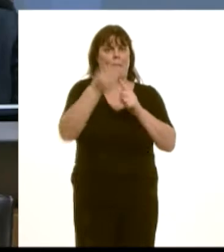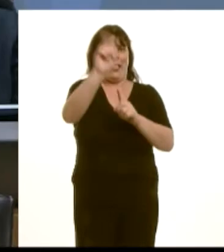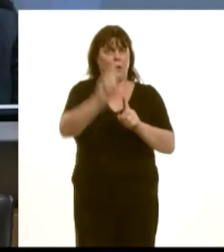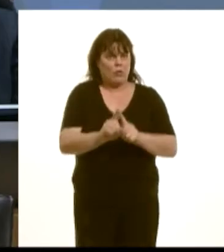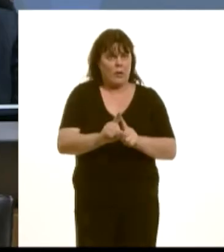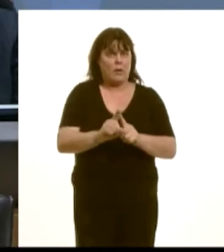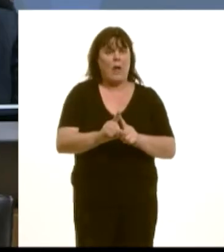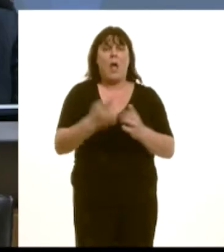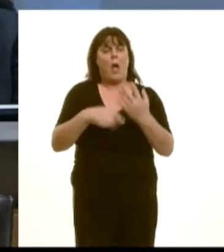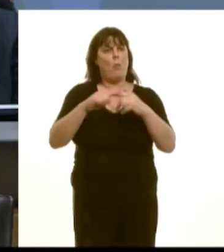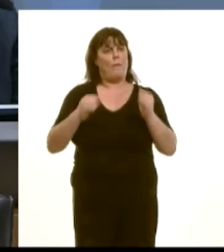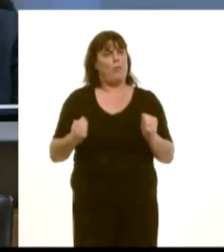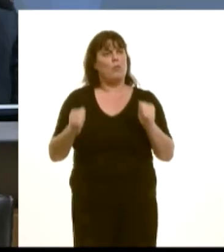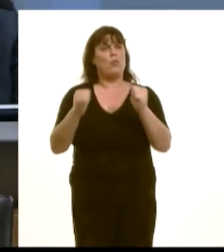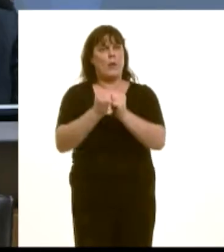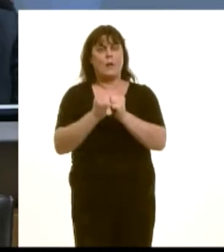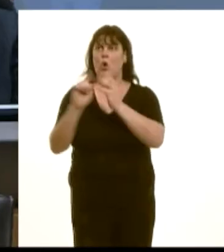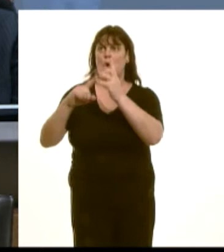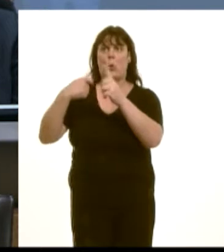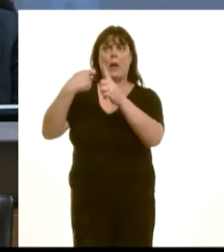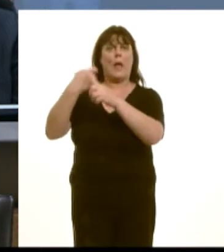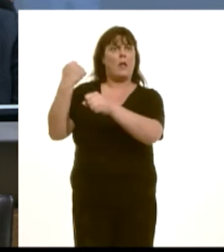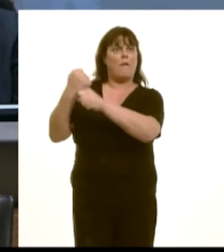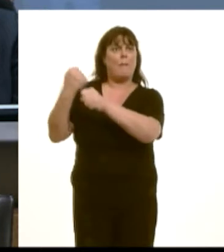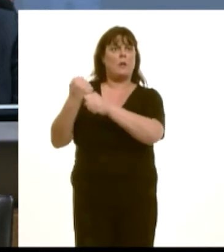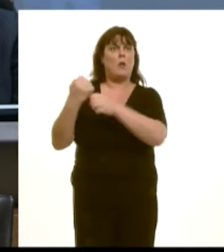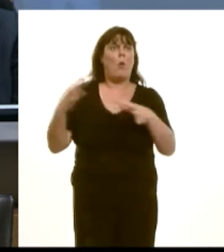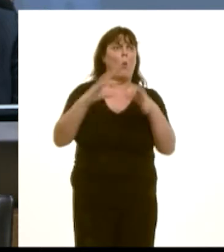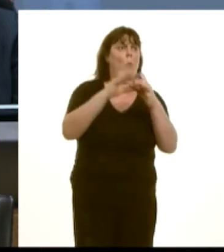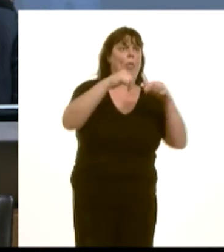agreement has been reached between the UK Government and the Welsh Government, and I